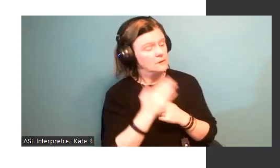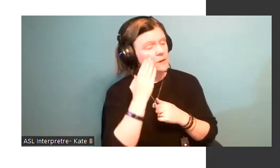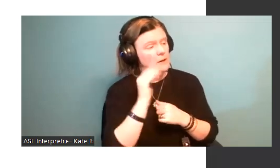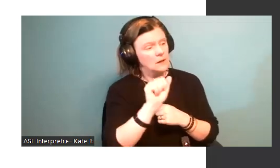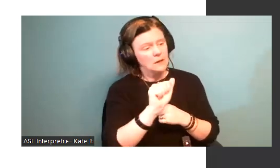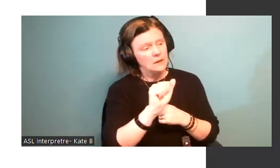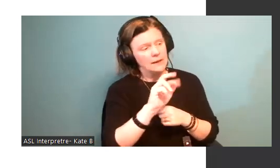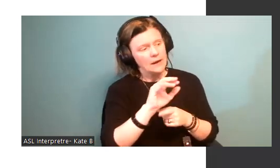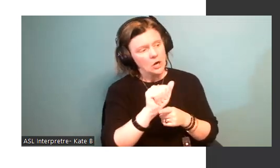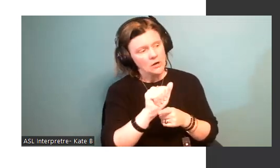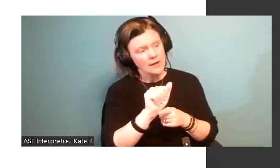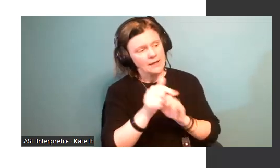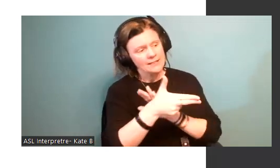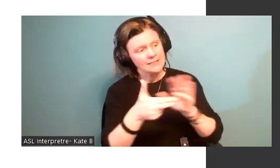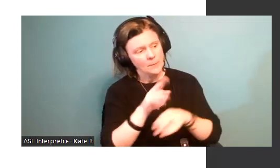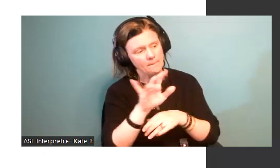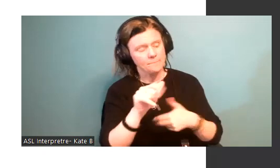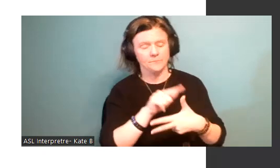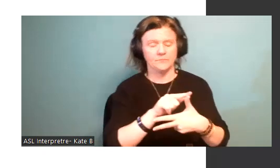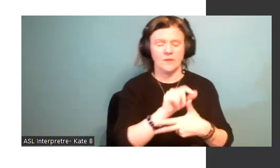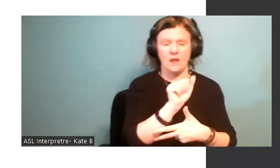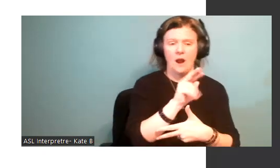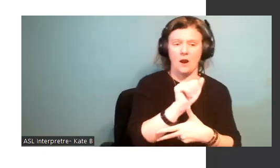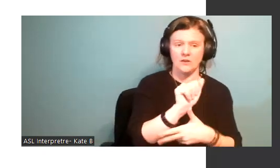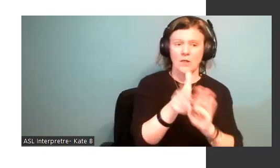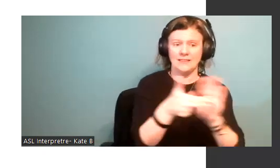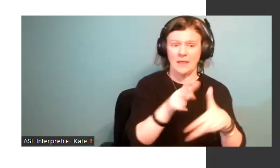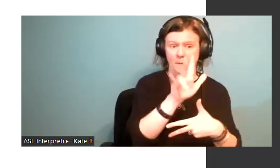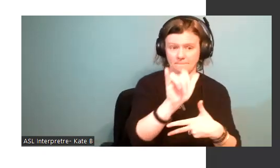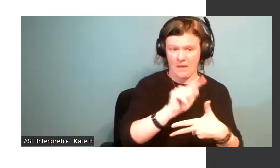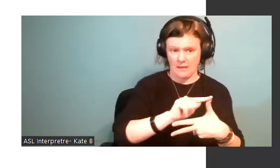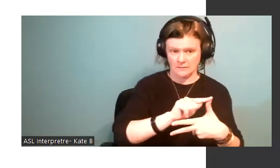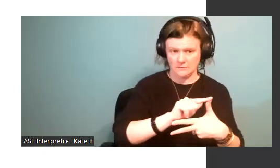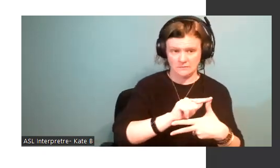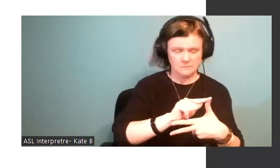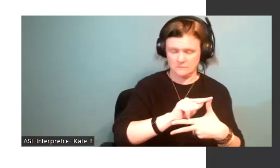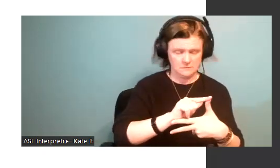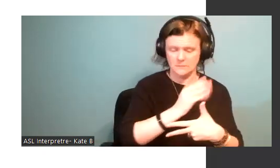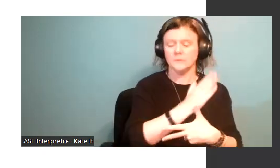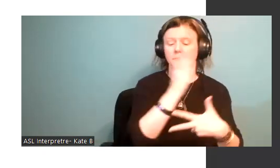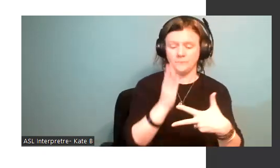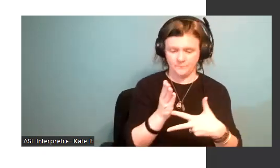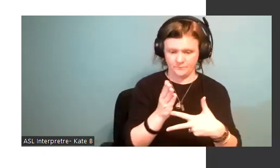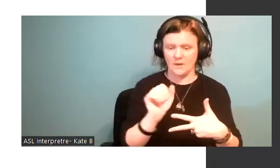had one question in Q&A that I answered in text